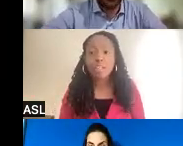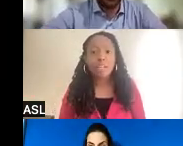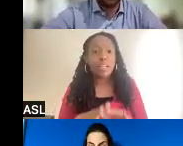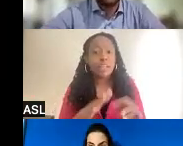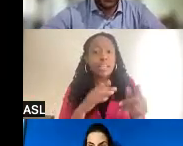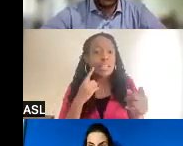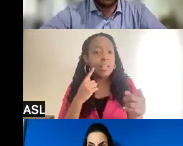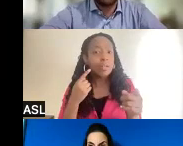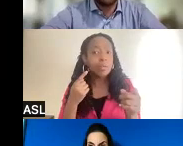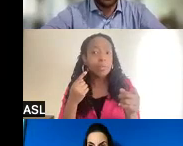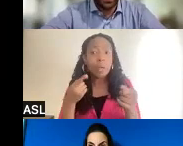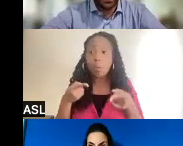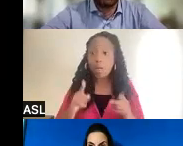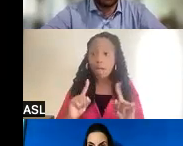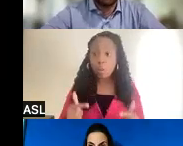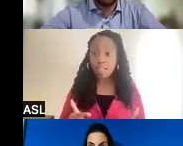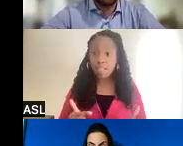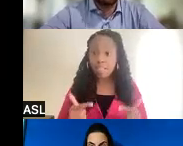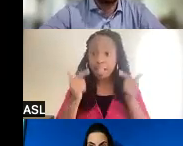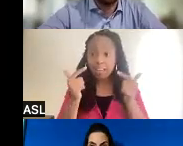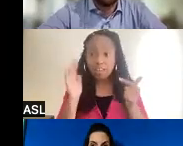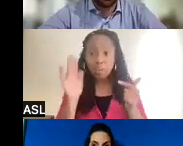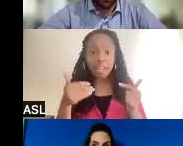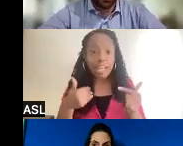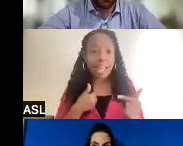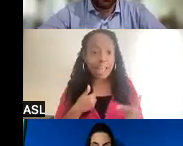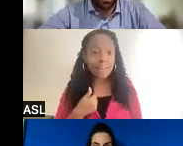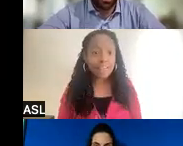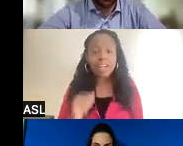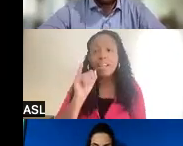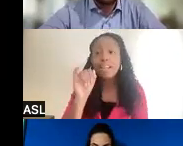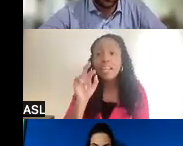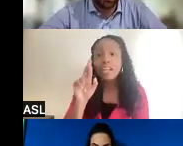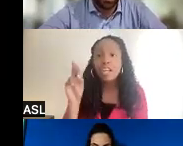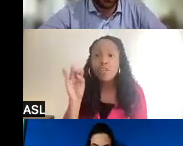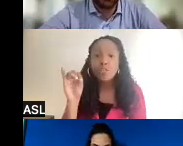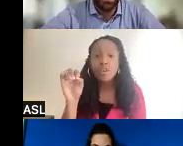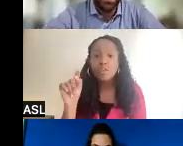you're alive you're going to have what's called a revocable trust right or a living trust means